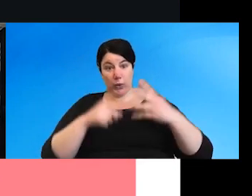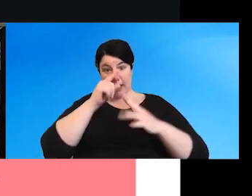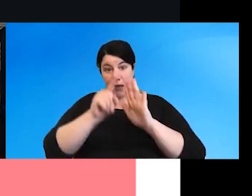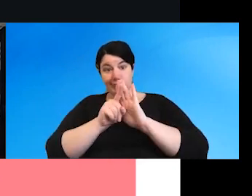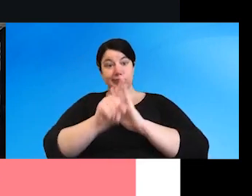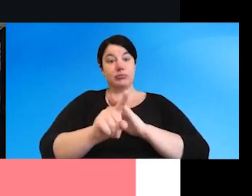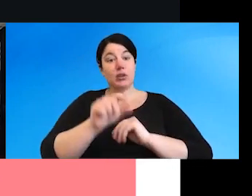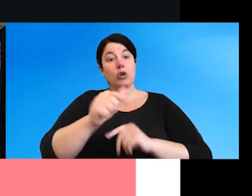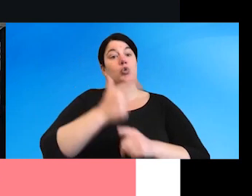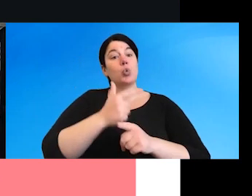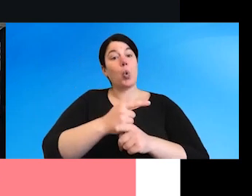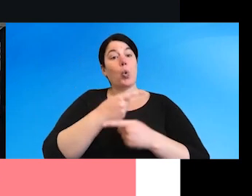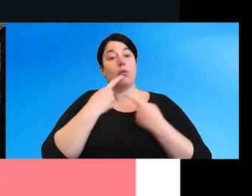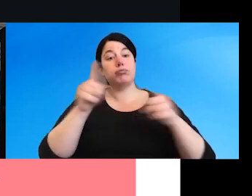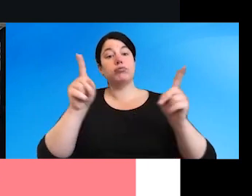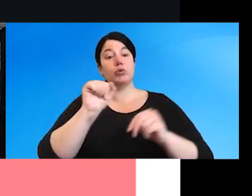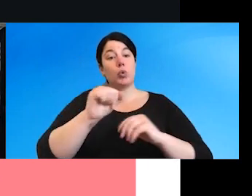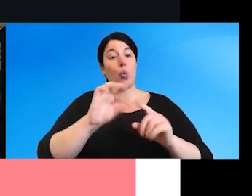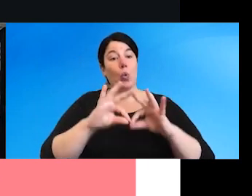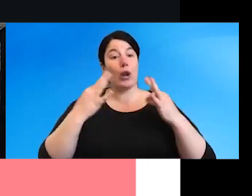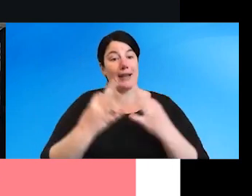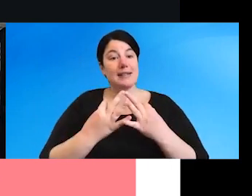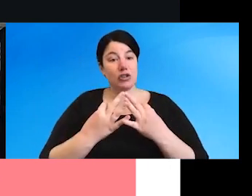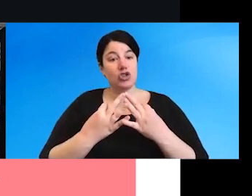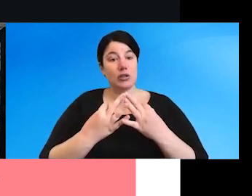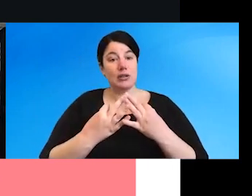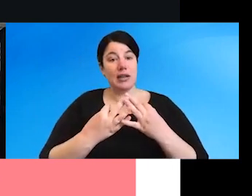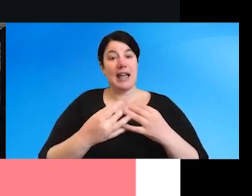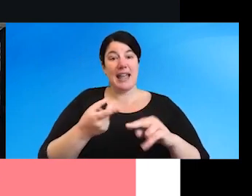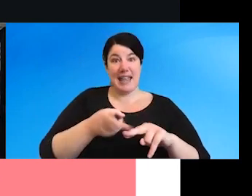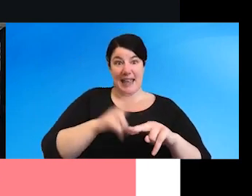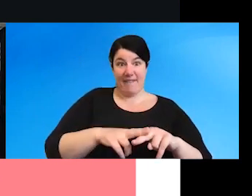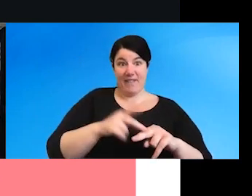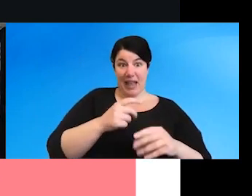you, and in which circumstances they should speak, and who is the backup.